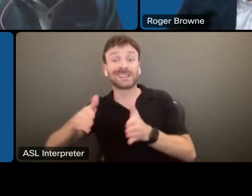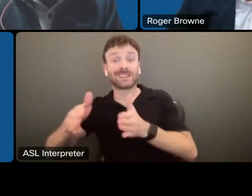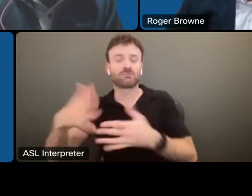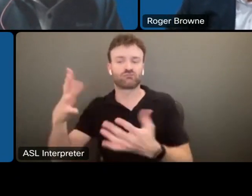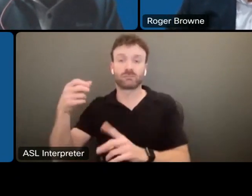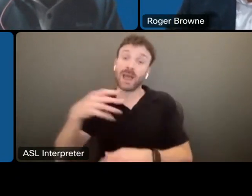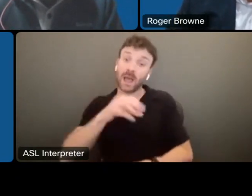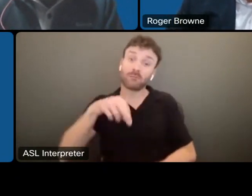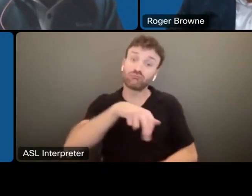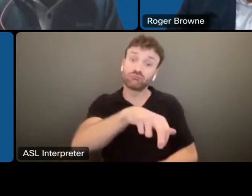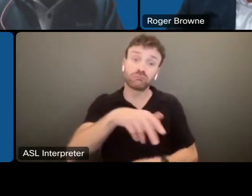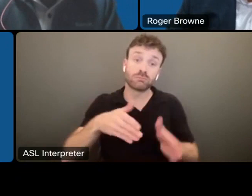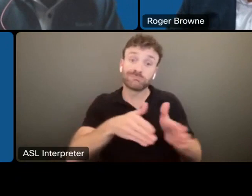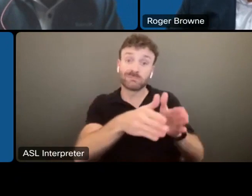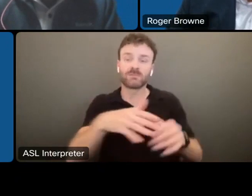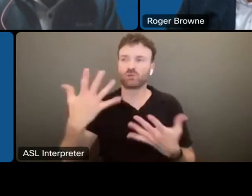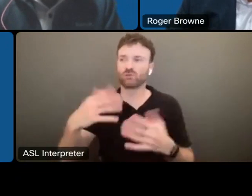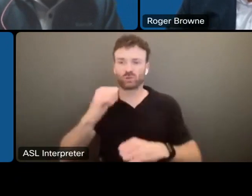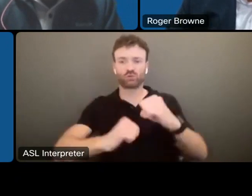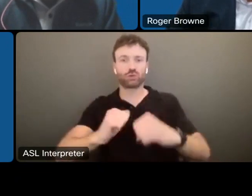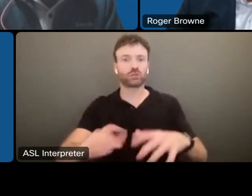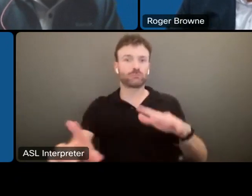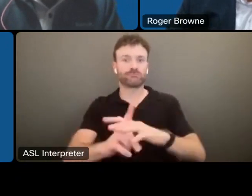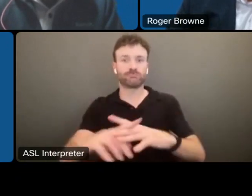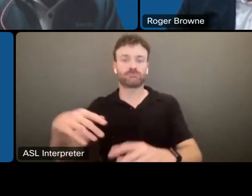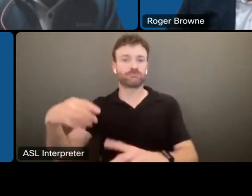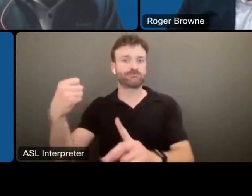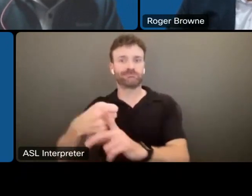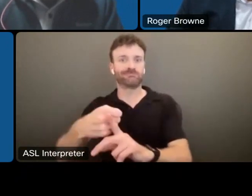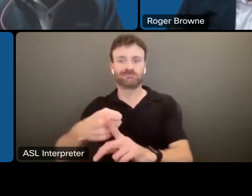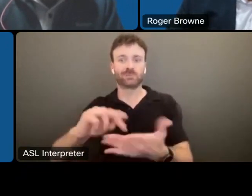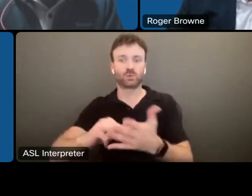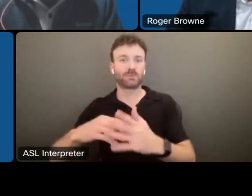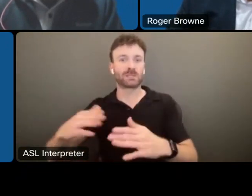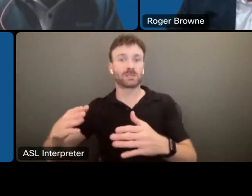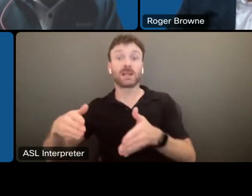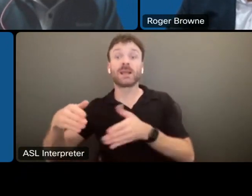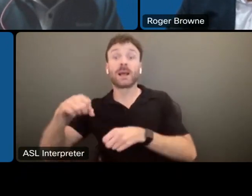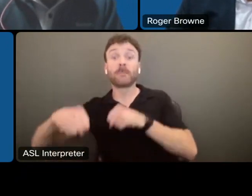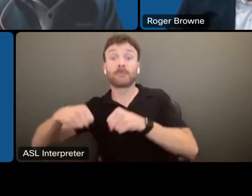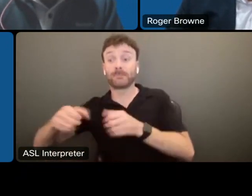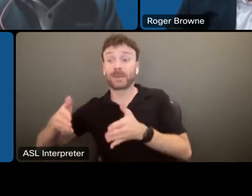construction and the bikeways have been closed and forced to merge with traffic.